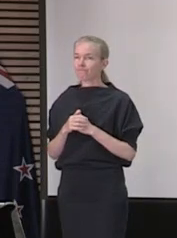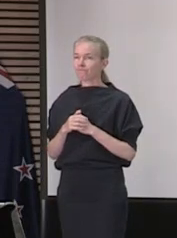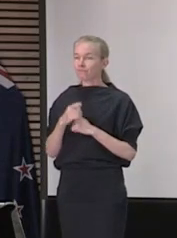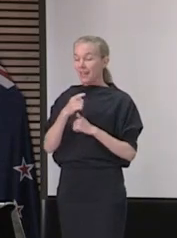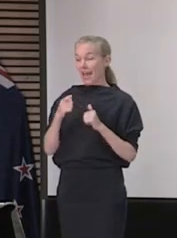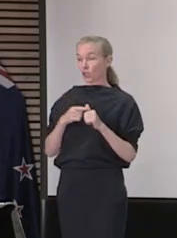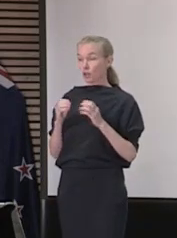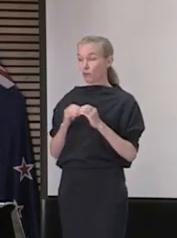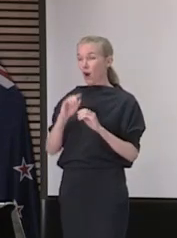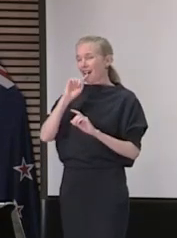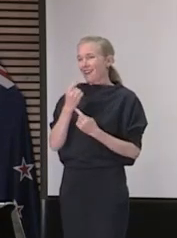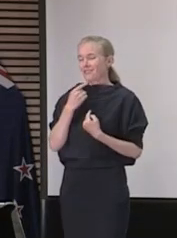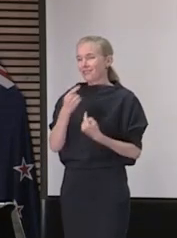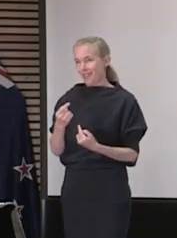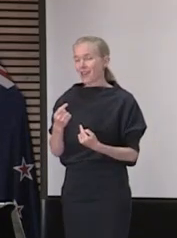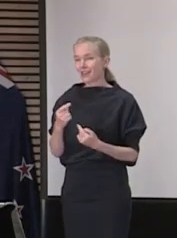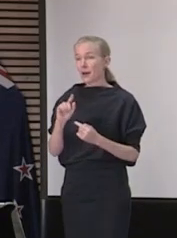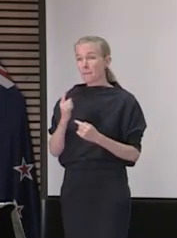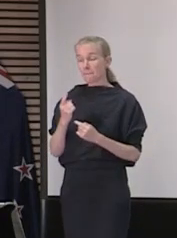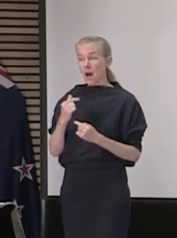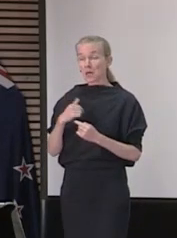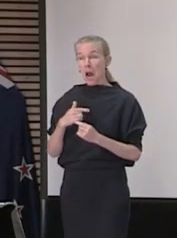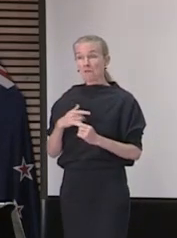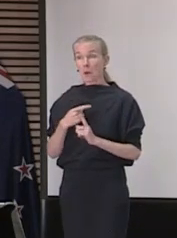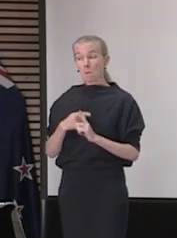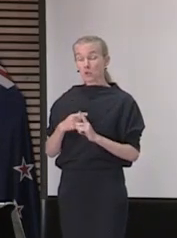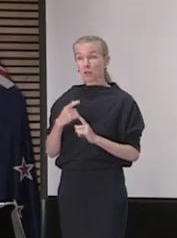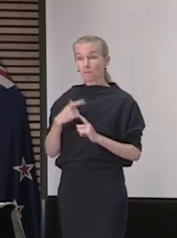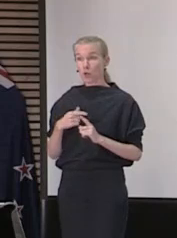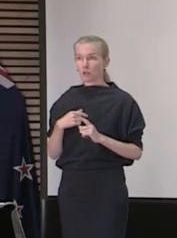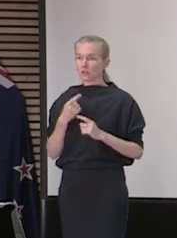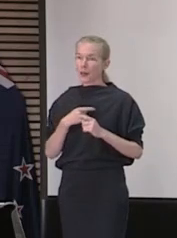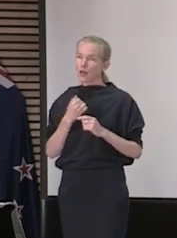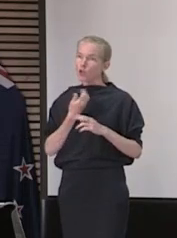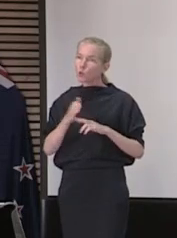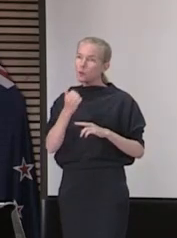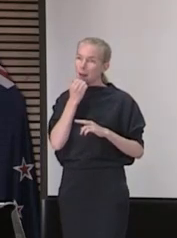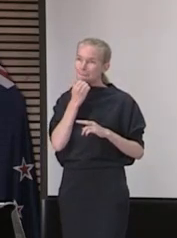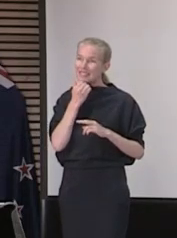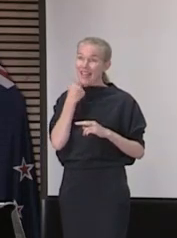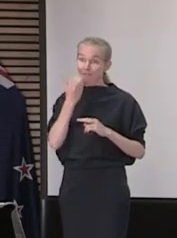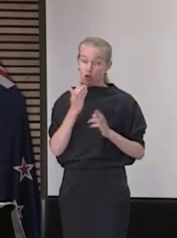This is the fourth day in arow where we've seen a dropday on day. So we're expectingthe numbers to continue tostay low.